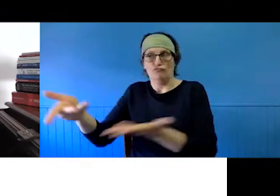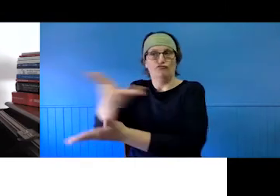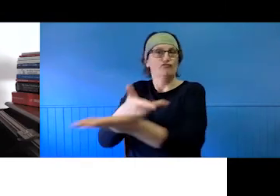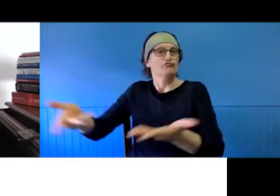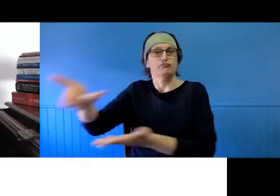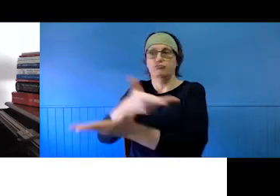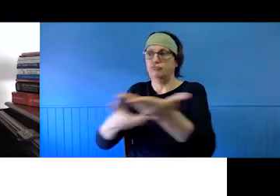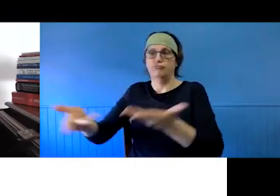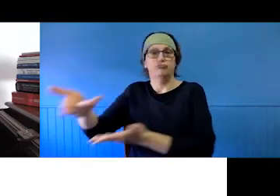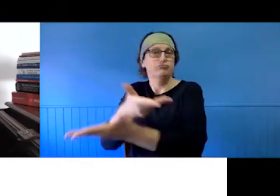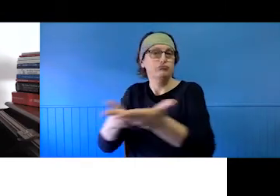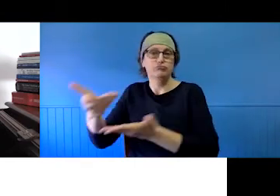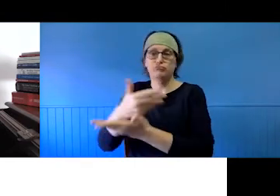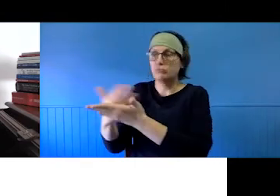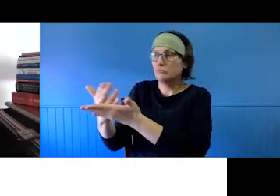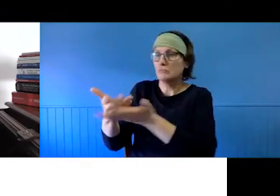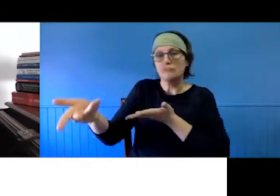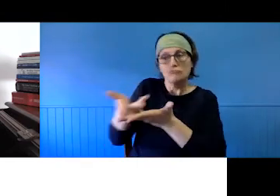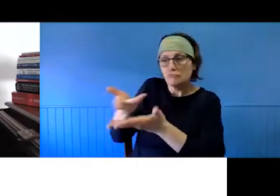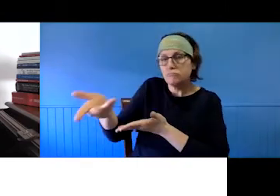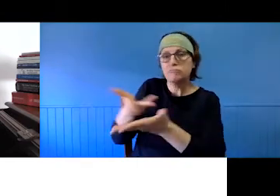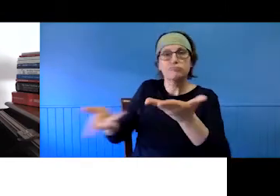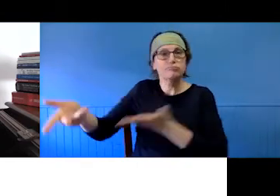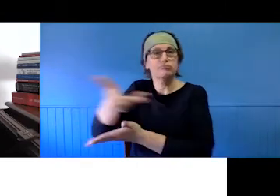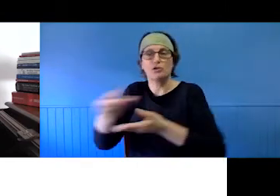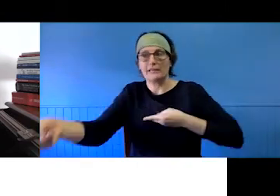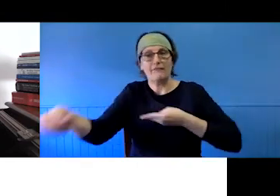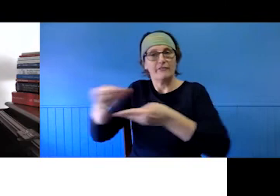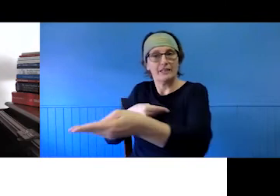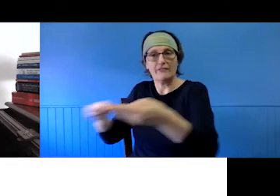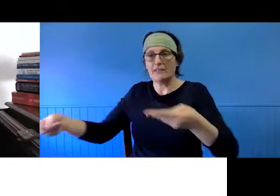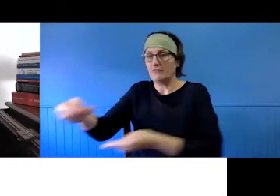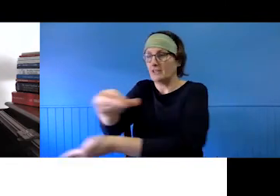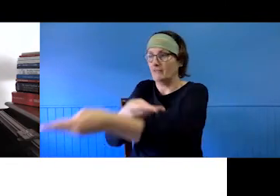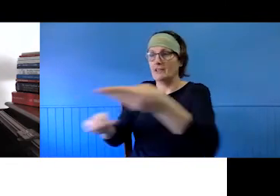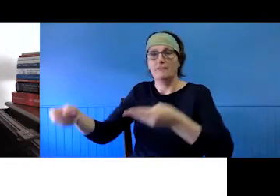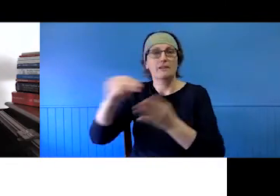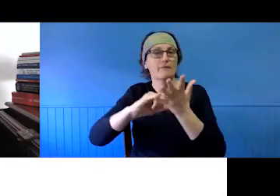themselves, talk with the teacher, there's that exchange of social presence.